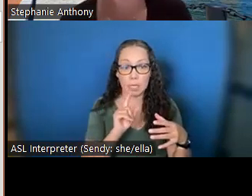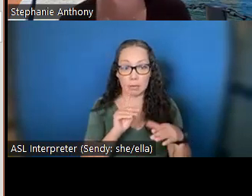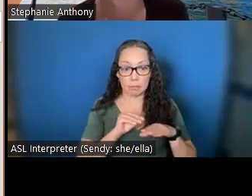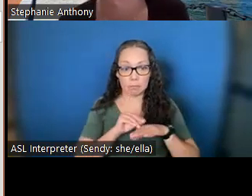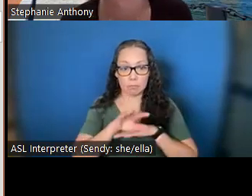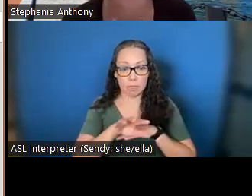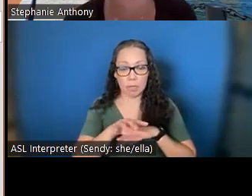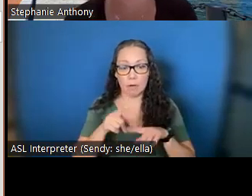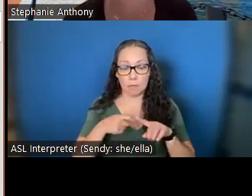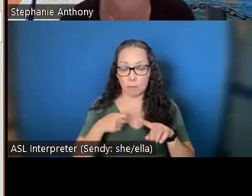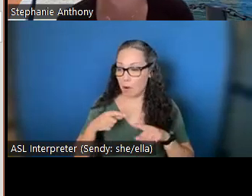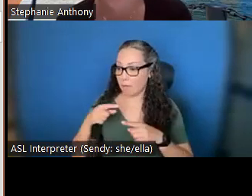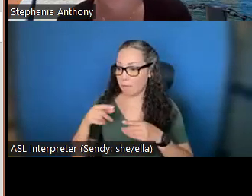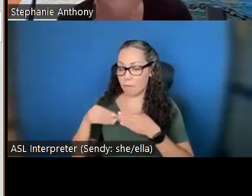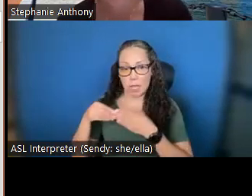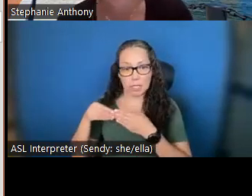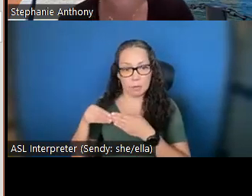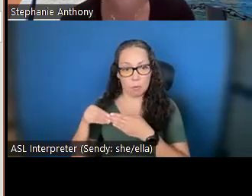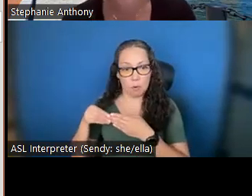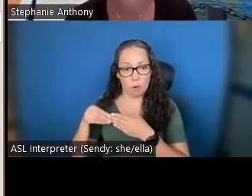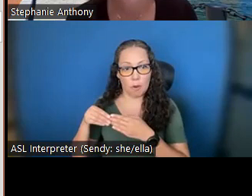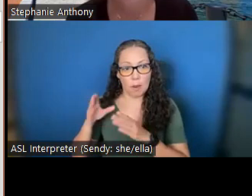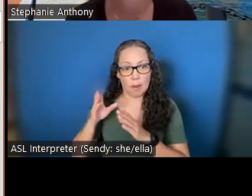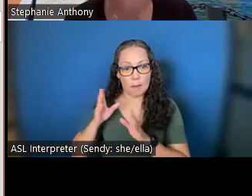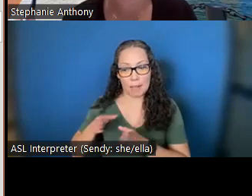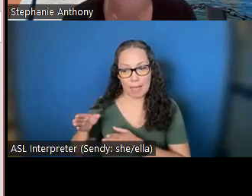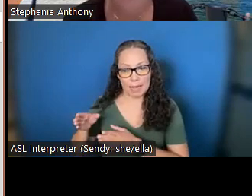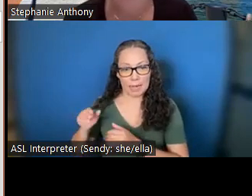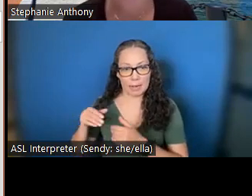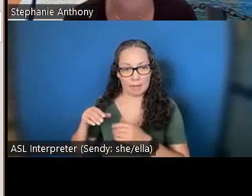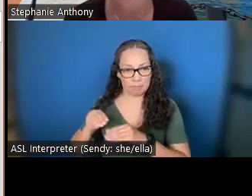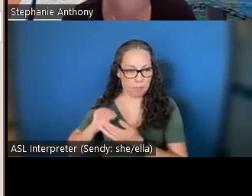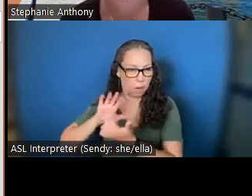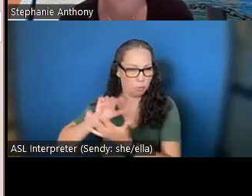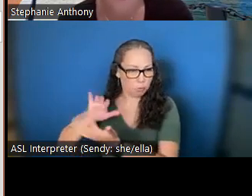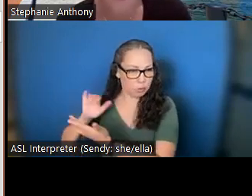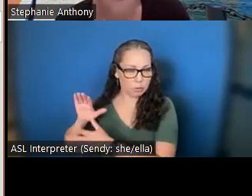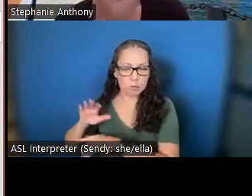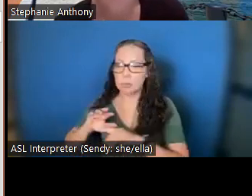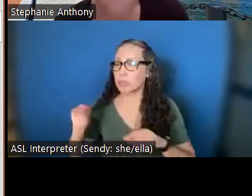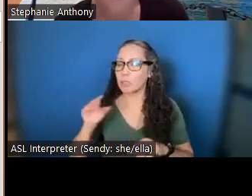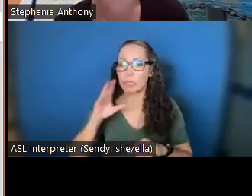community-driven planning approaches in terms of elev or uh increasing the visibility of the